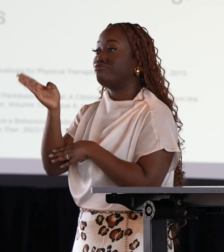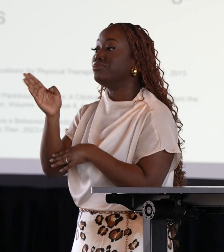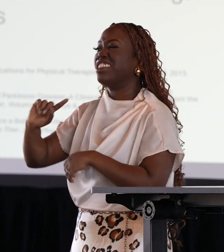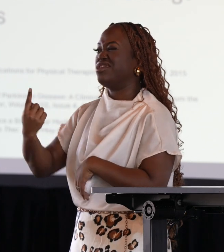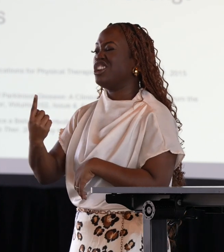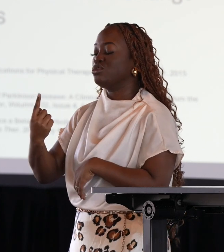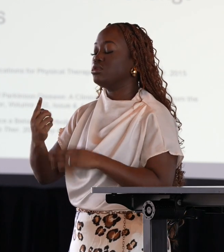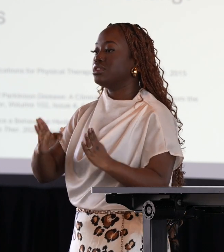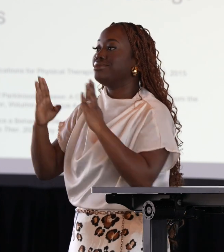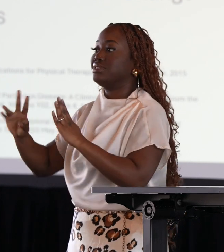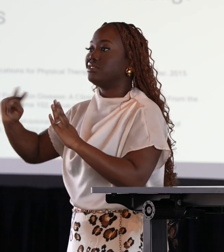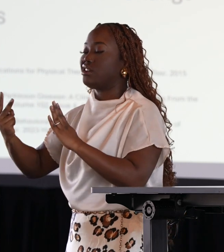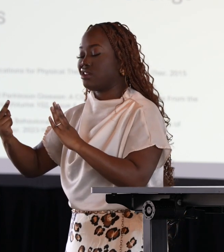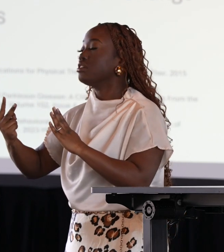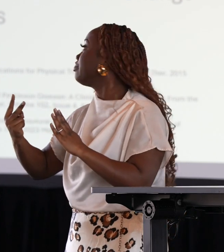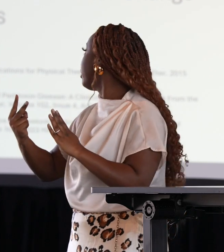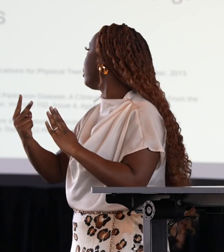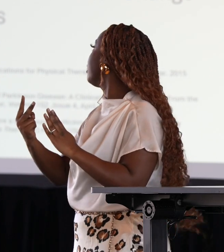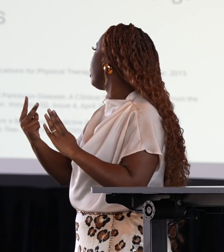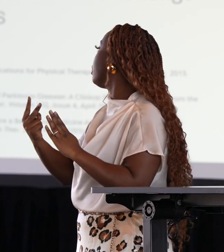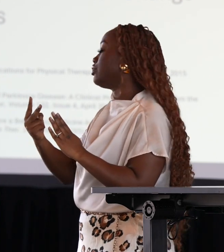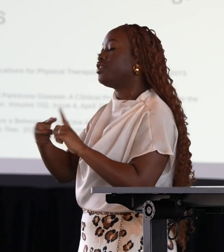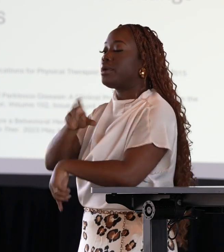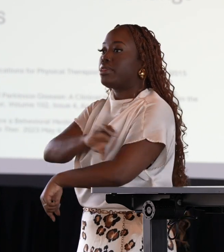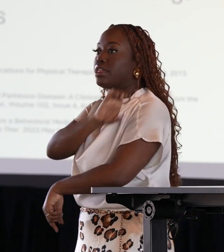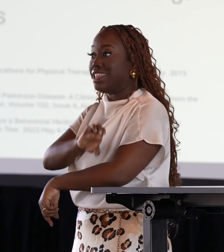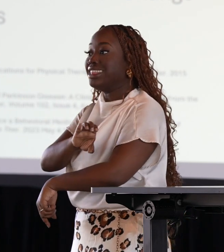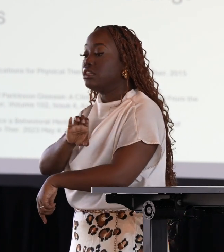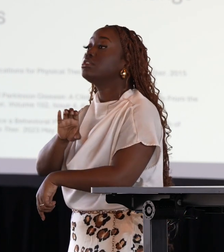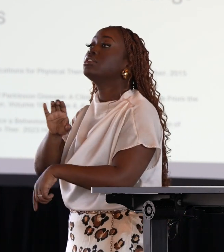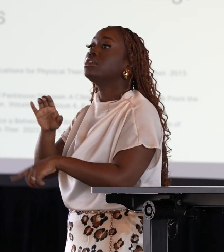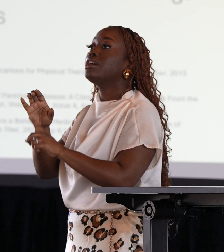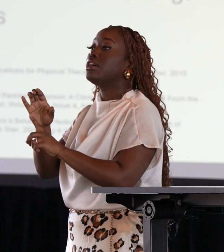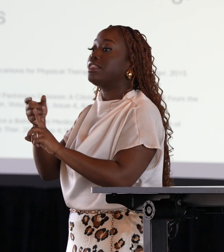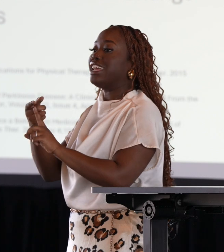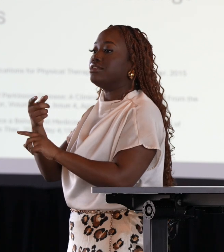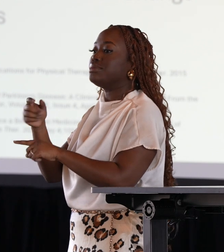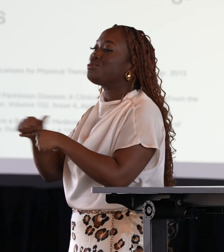from bessner. The second one is from the clinical practice guideline that just came out for Parkinson's disease. It says we